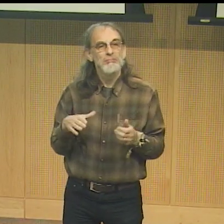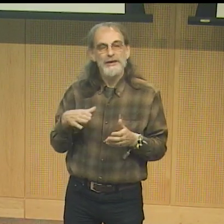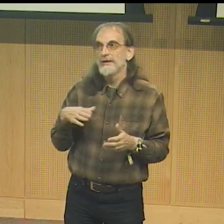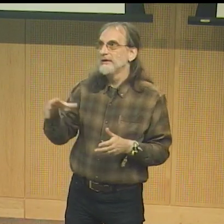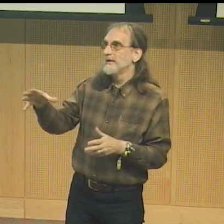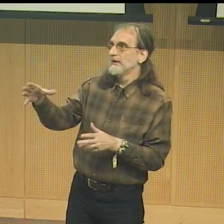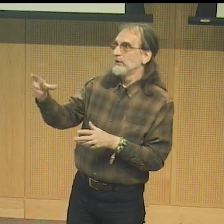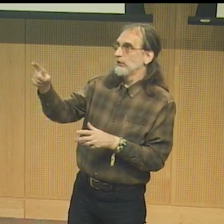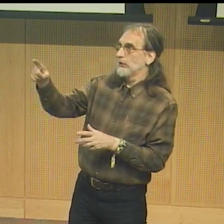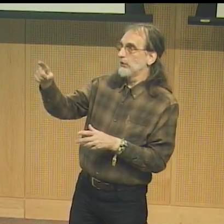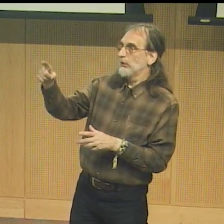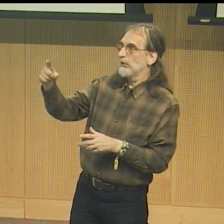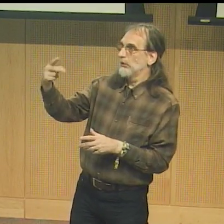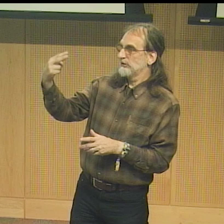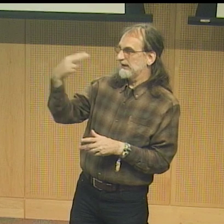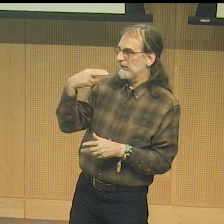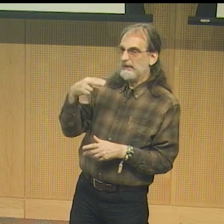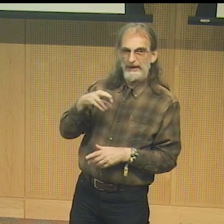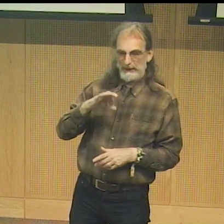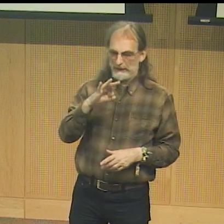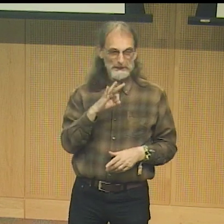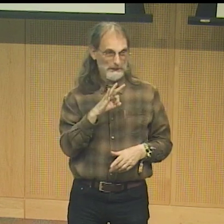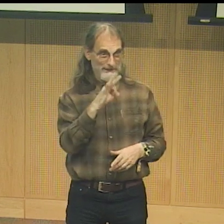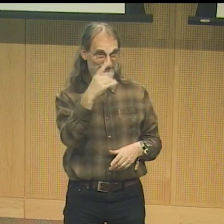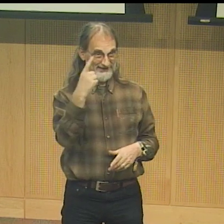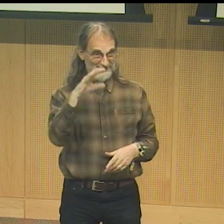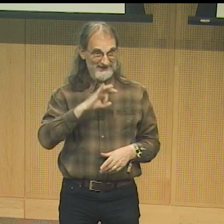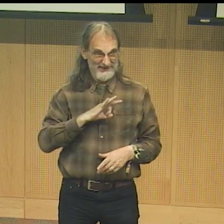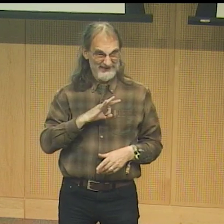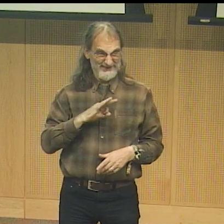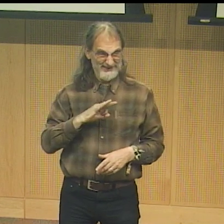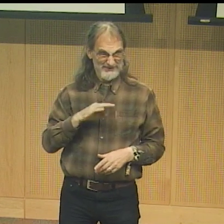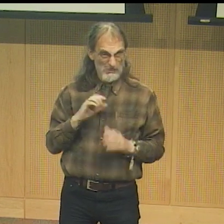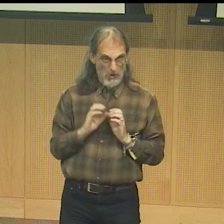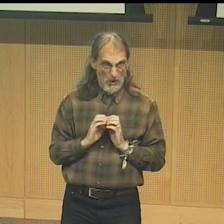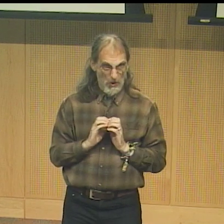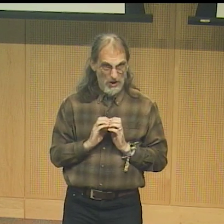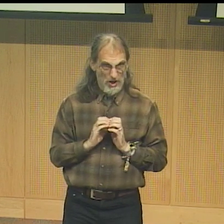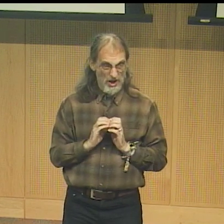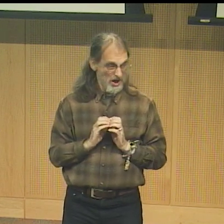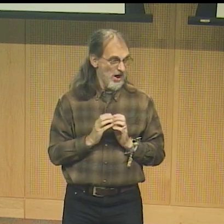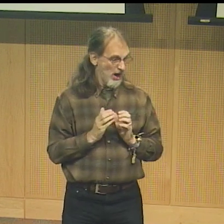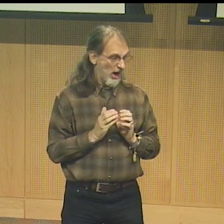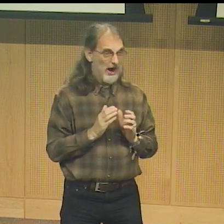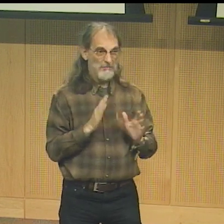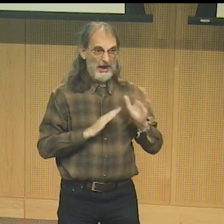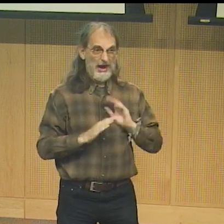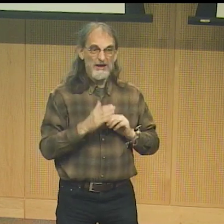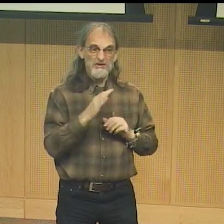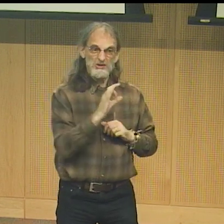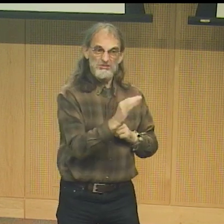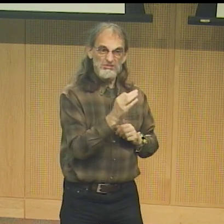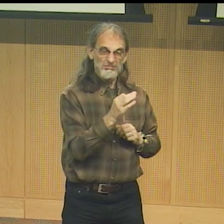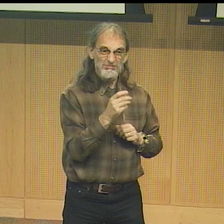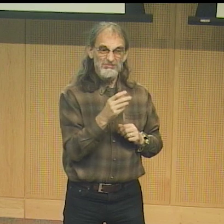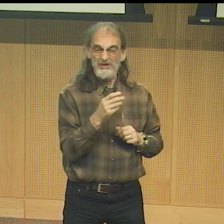When you think about cultural damage, you think about how people perceive you. And if we go back to the medical model I showed you,